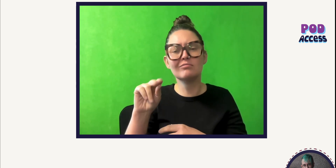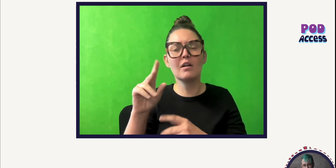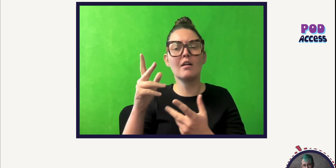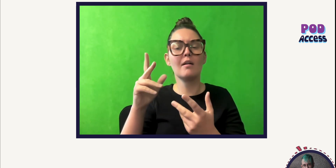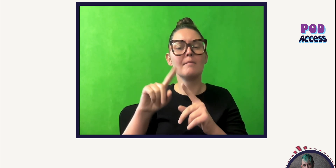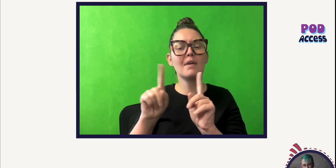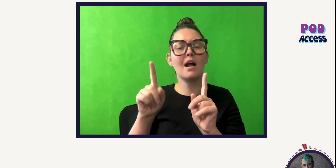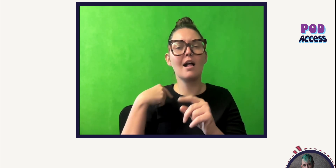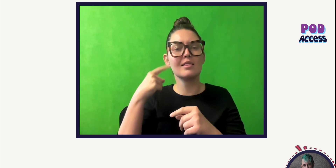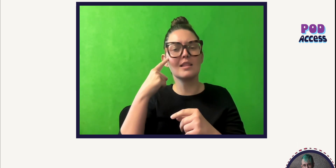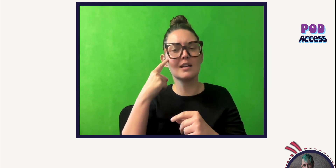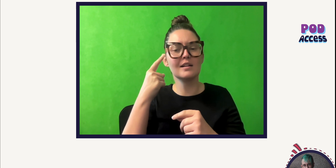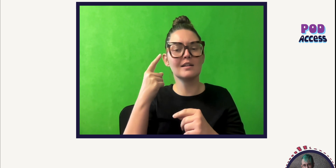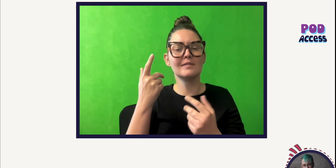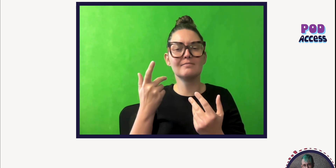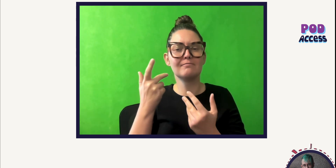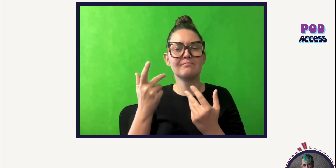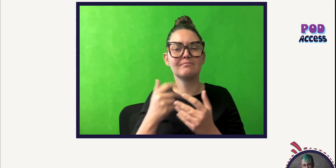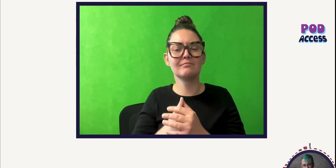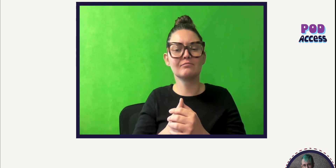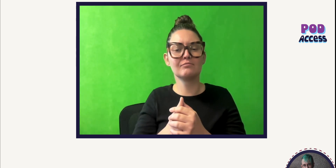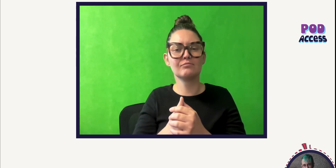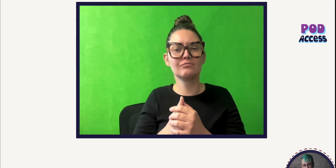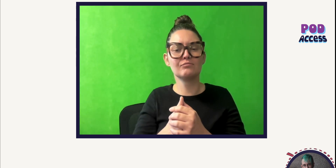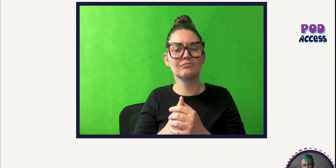But that I think there are plenty of people out there who it's just